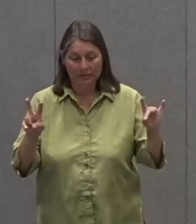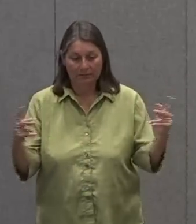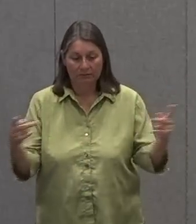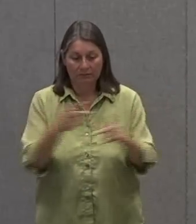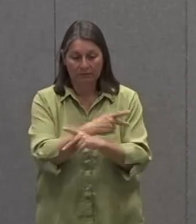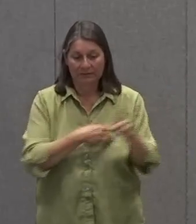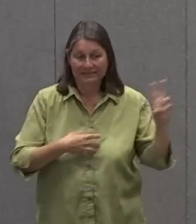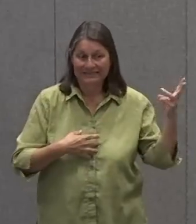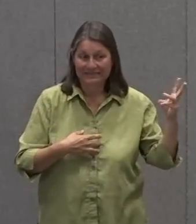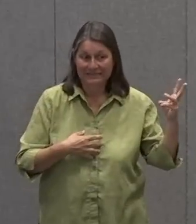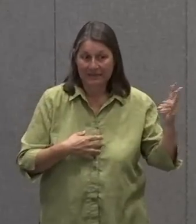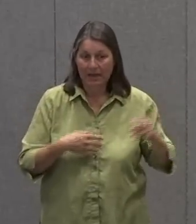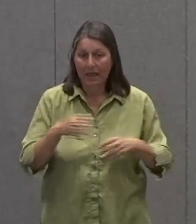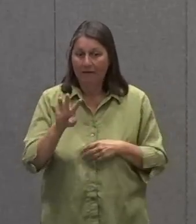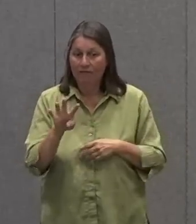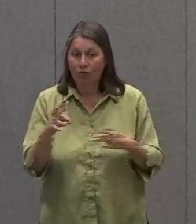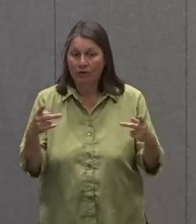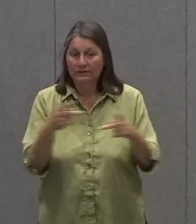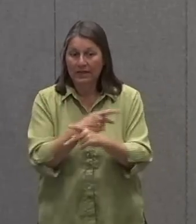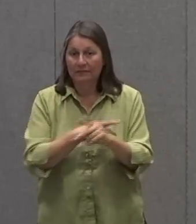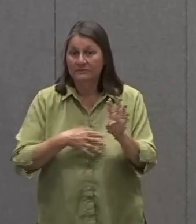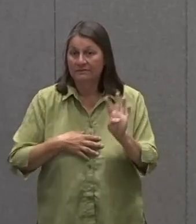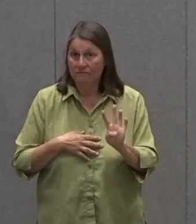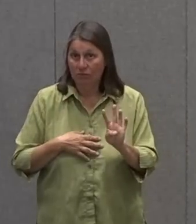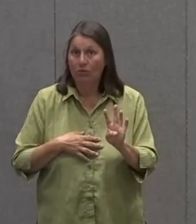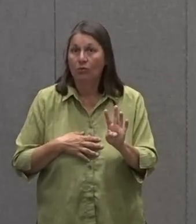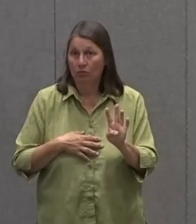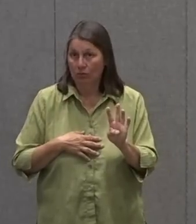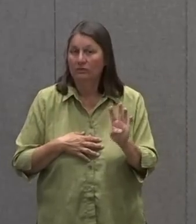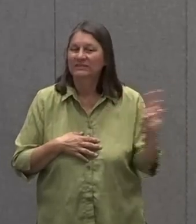and that four times four, which gets us our 16,